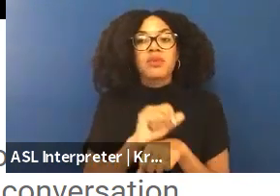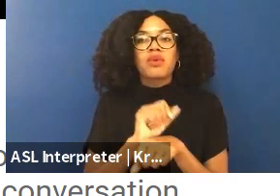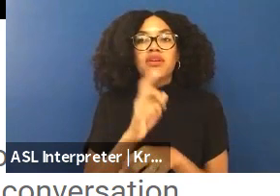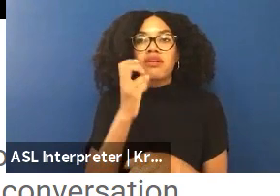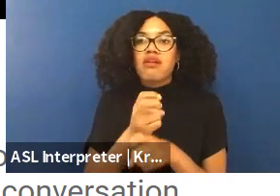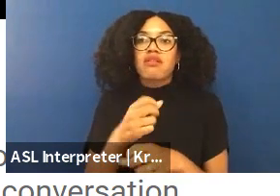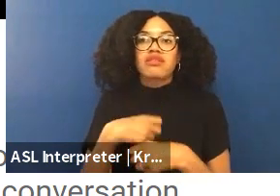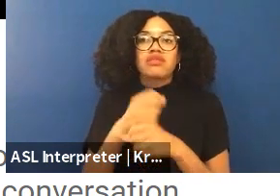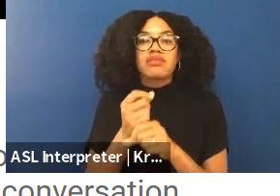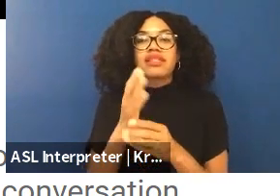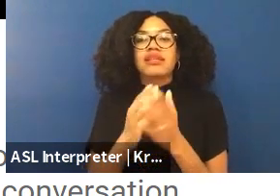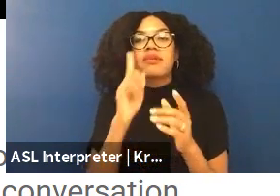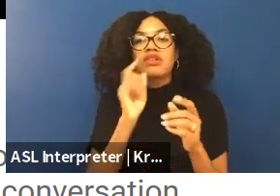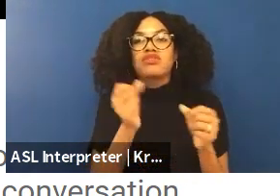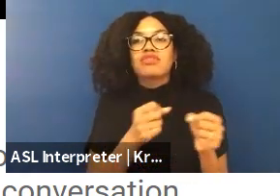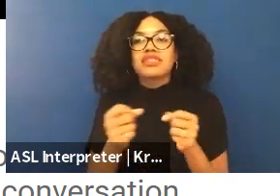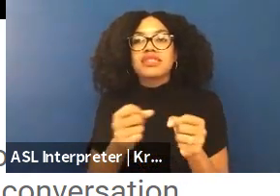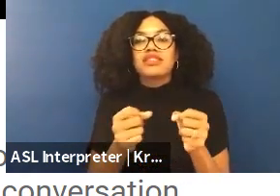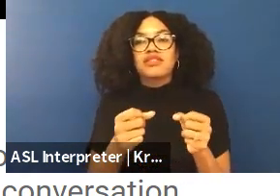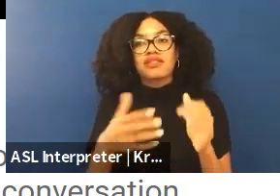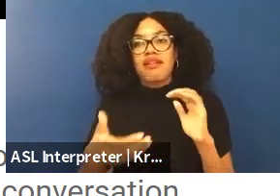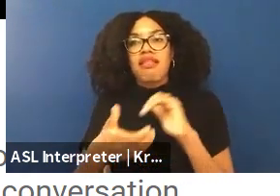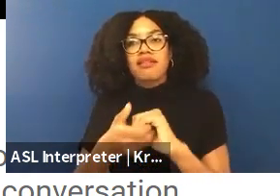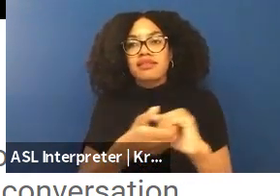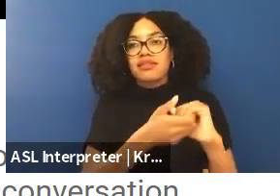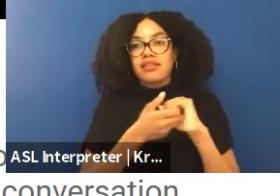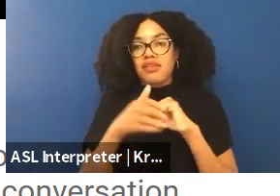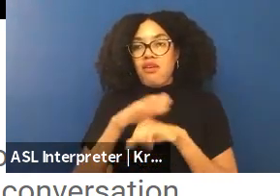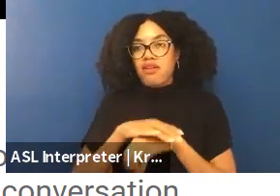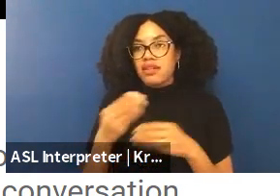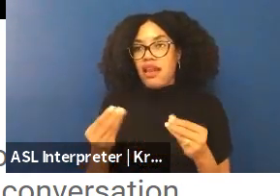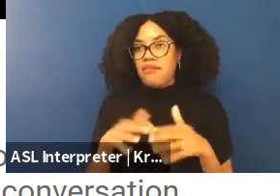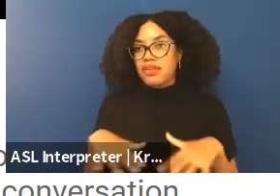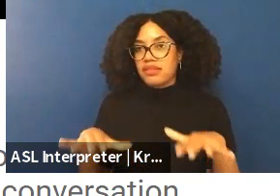on my campus. In the college of education, for example, because they've been very open